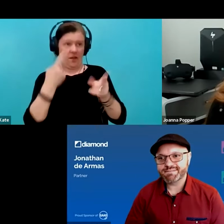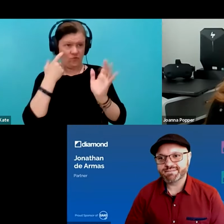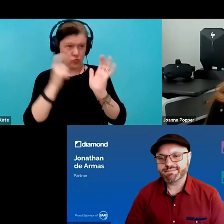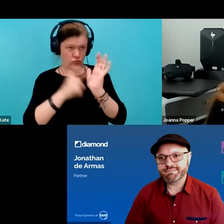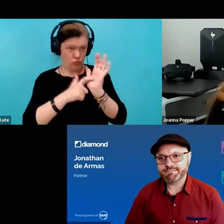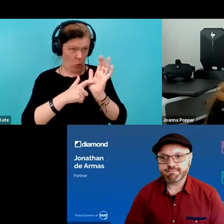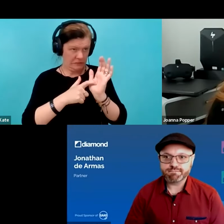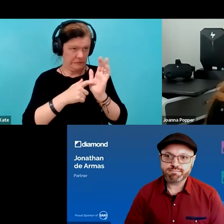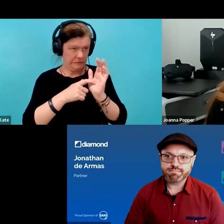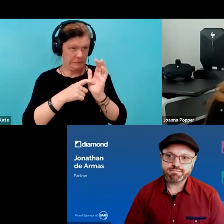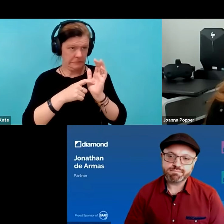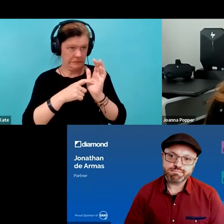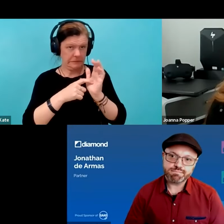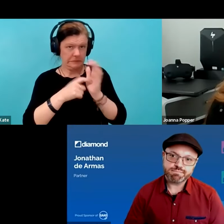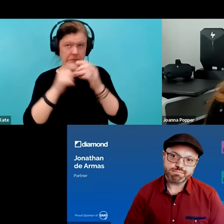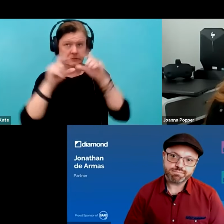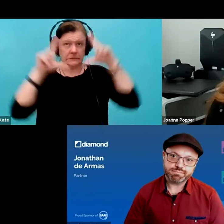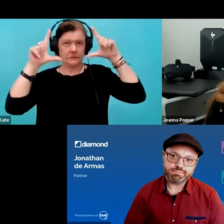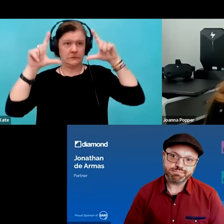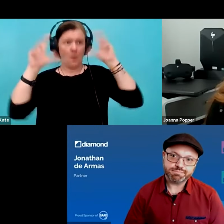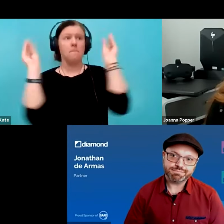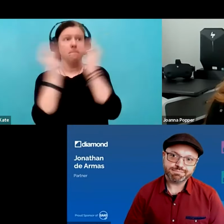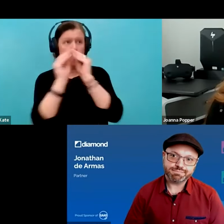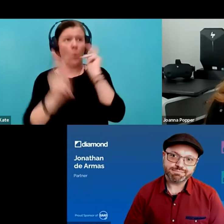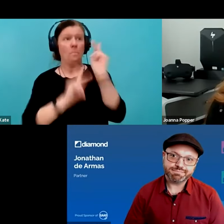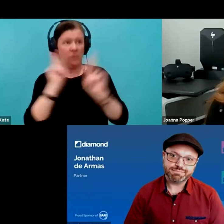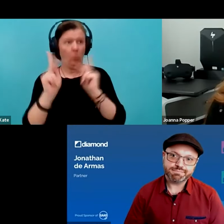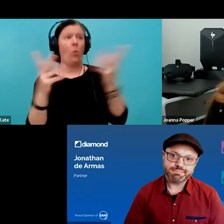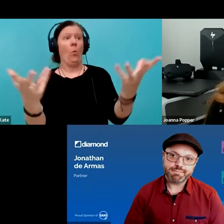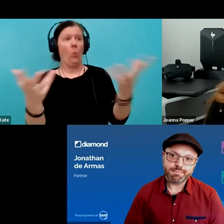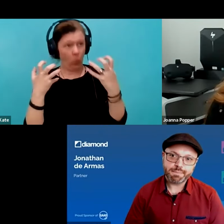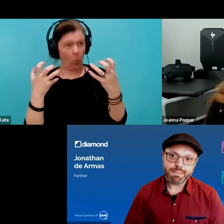substantial new clientele that have shown up and are intrigued by these